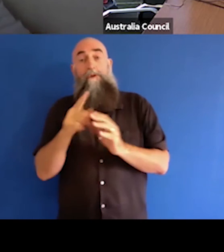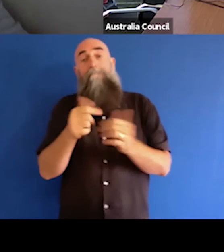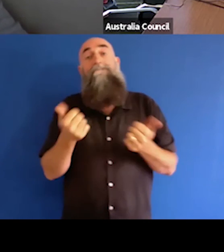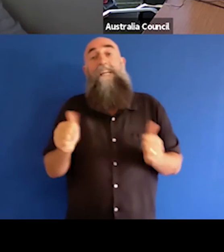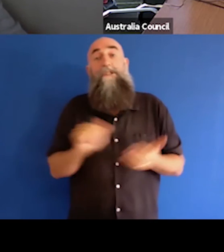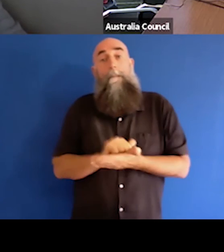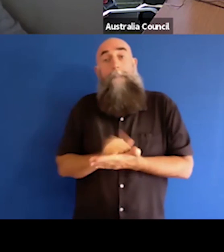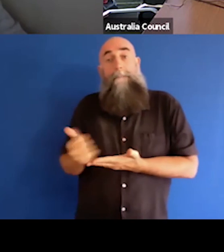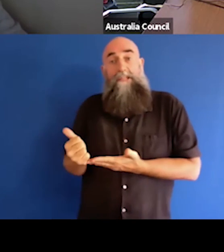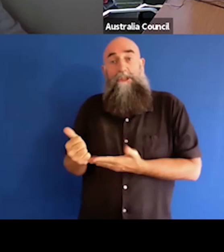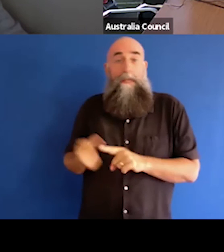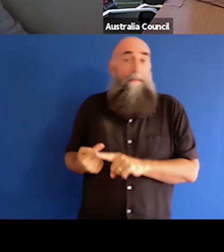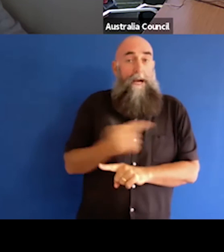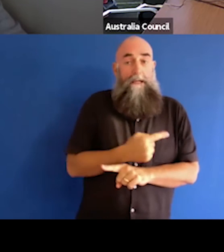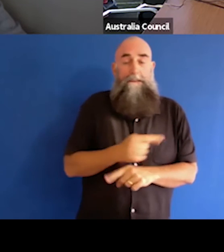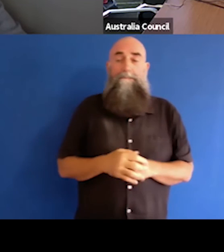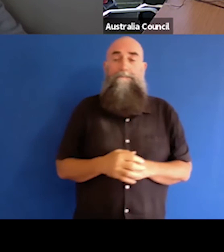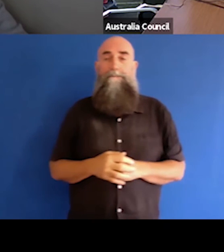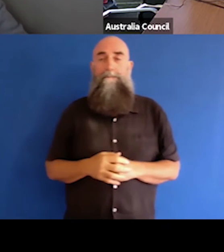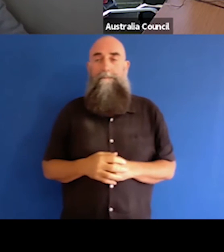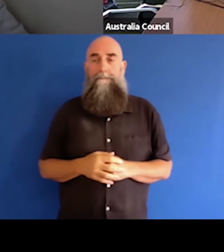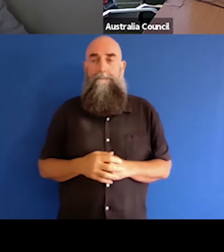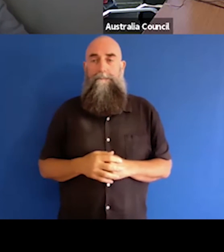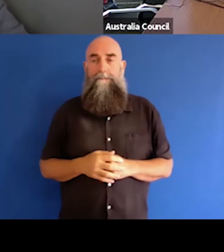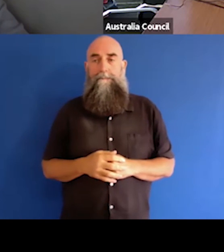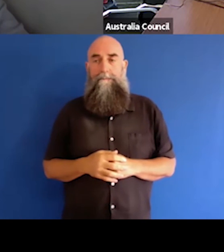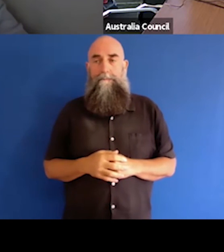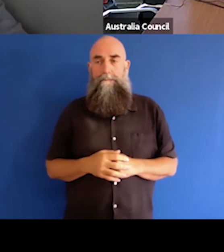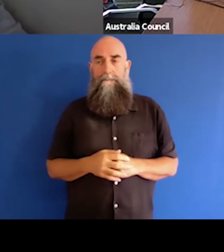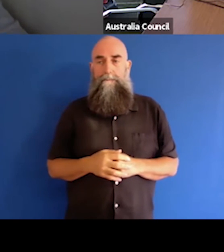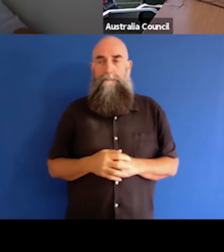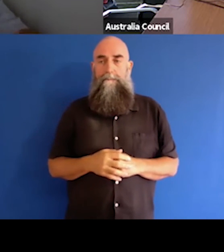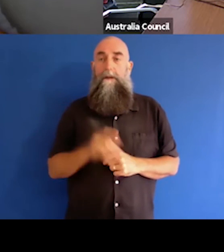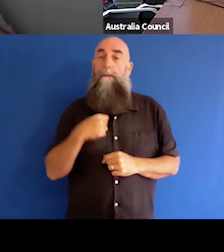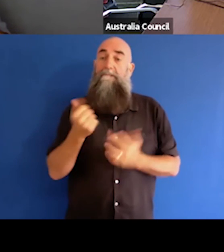There's another question that's arrived now. It is about do you